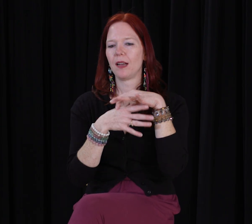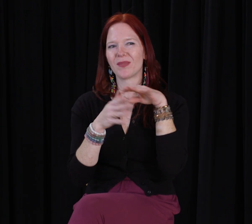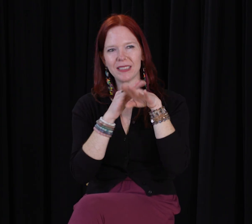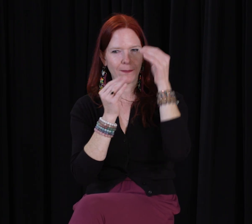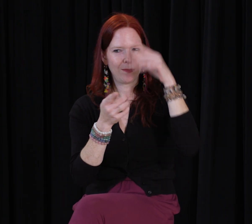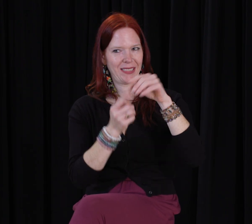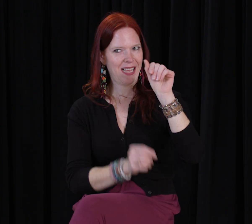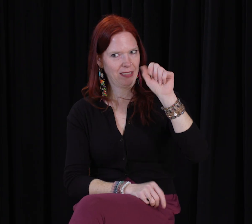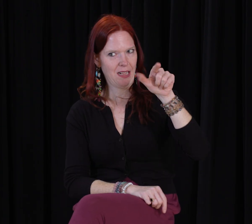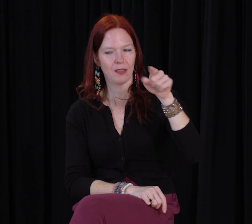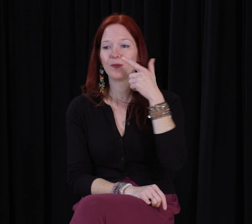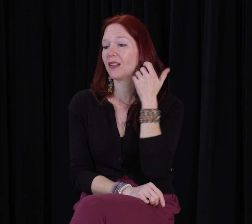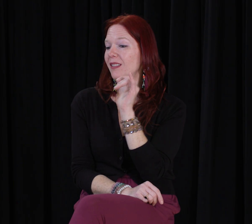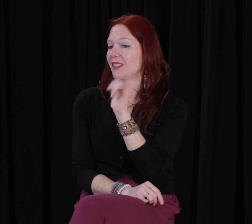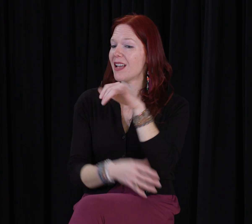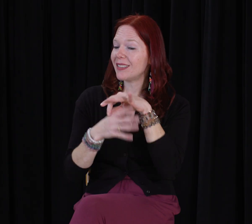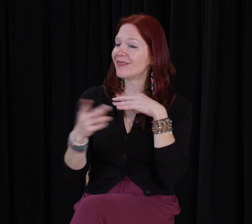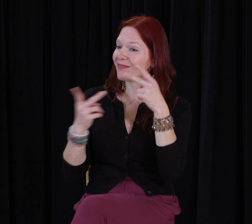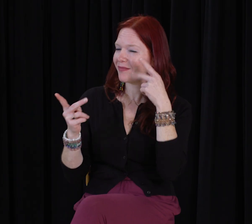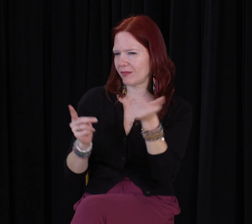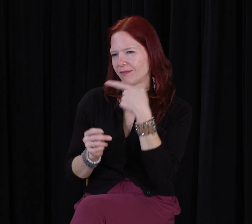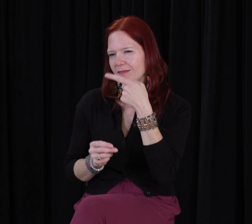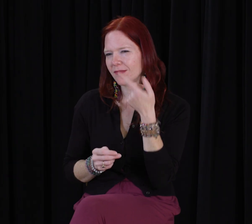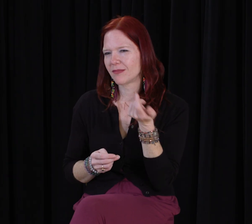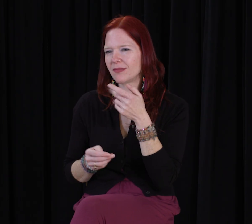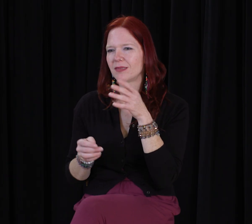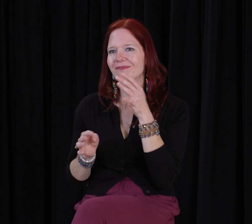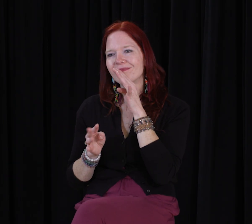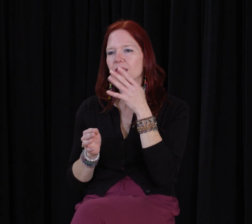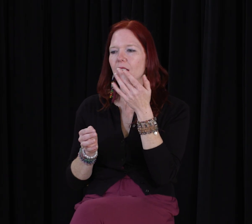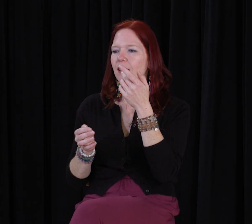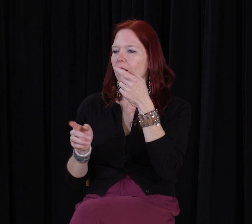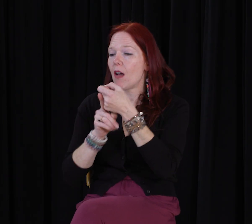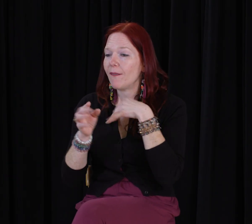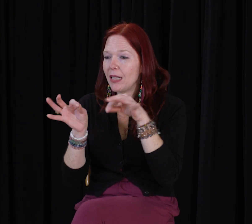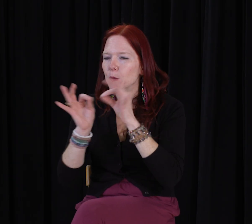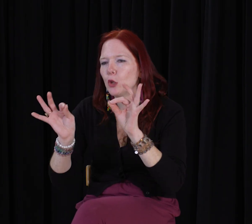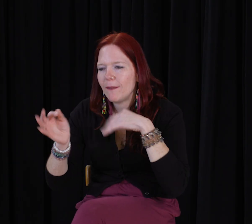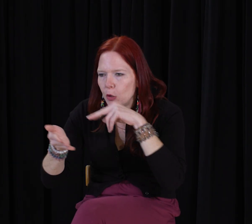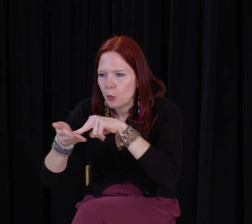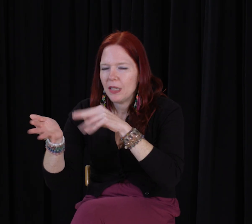make this content accessible in ASL. All the content I see online is hearing people. It’s spoken. Sometimes there are captions,